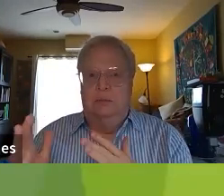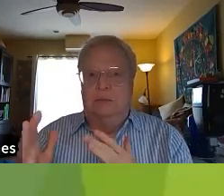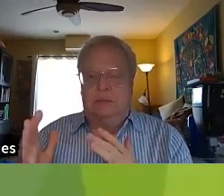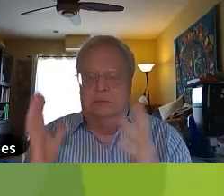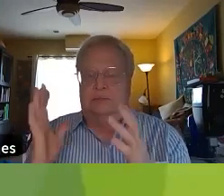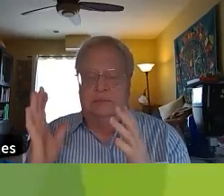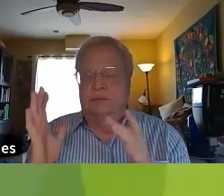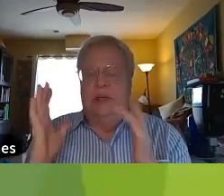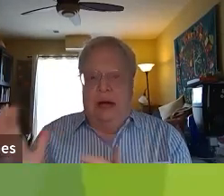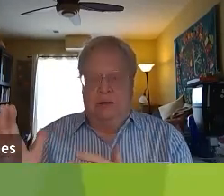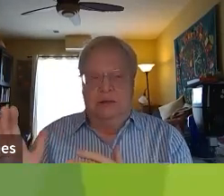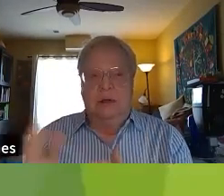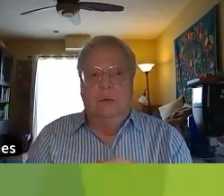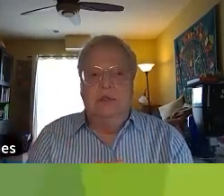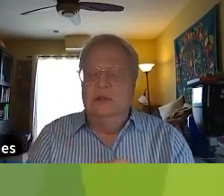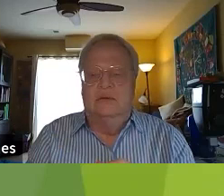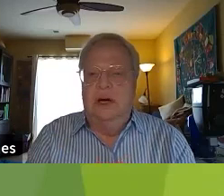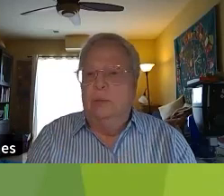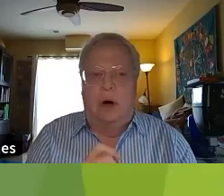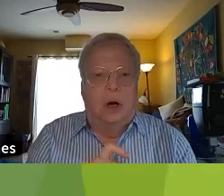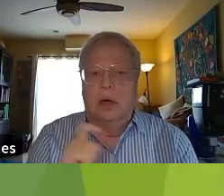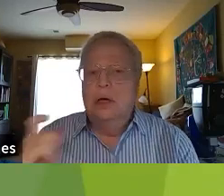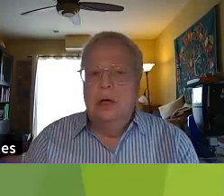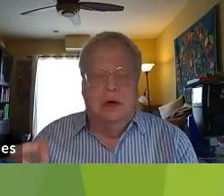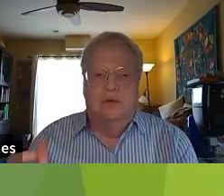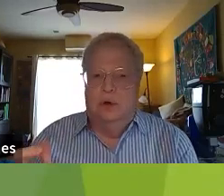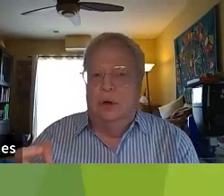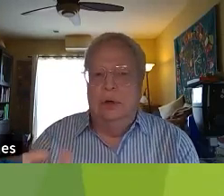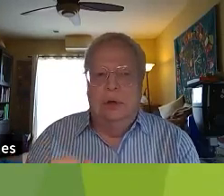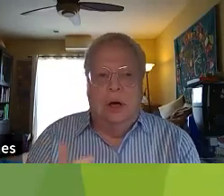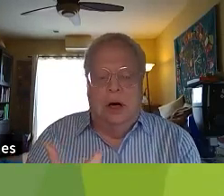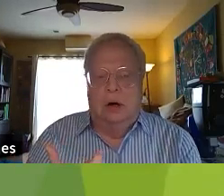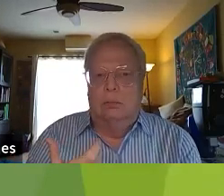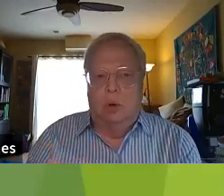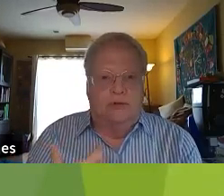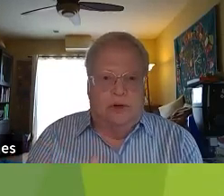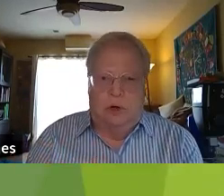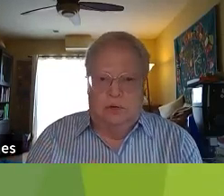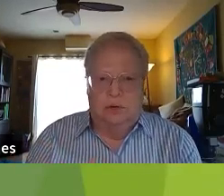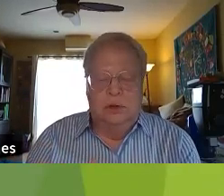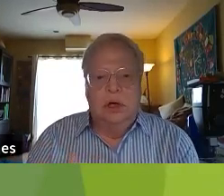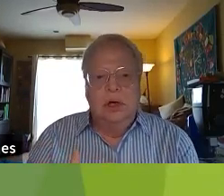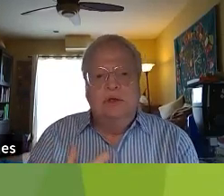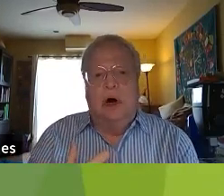is available on any of your mobile phones.